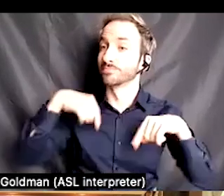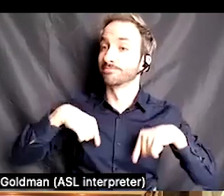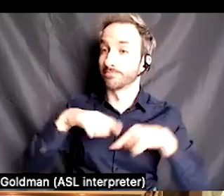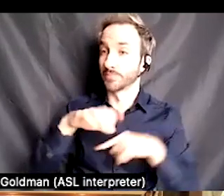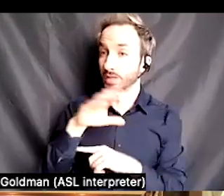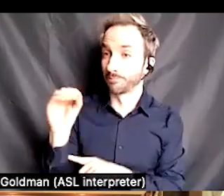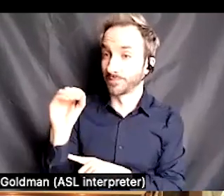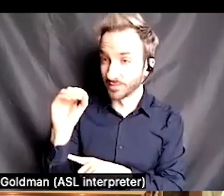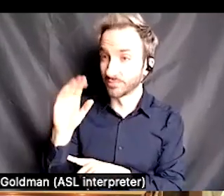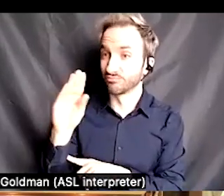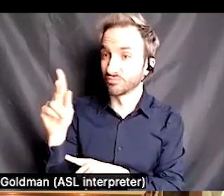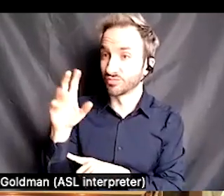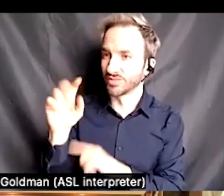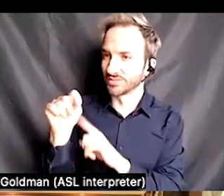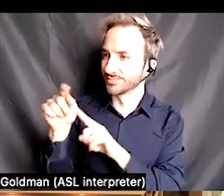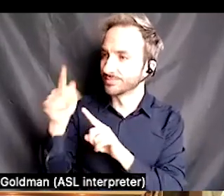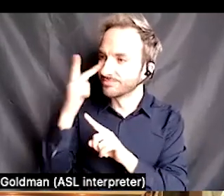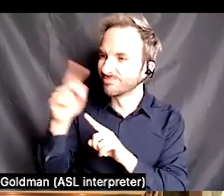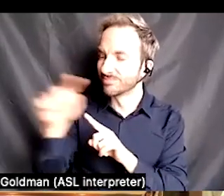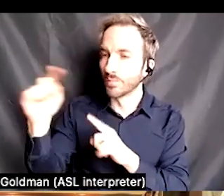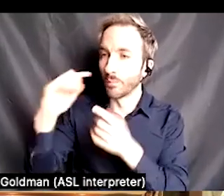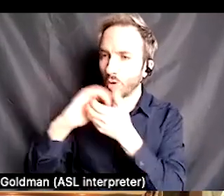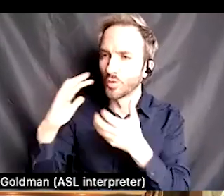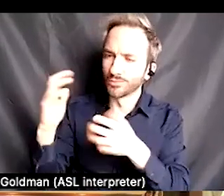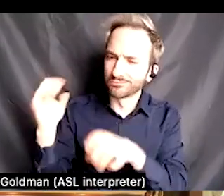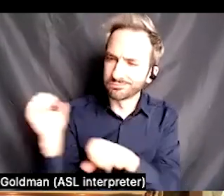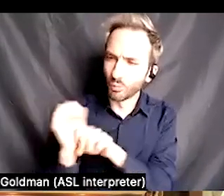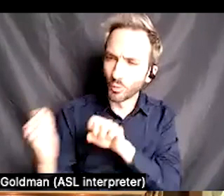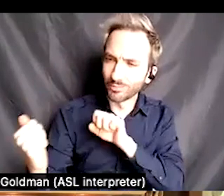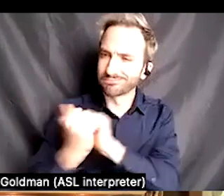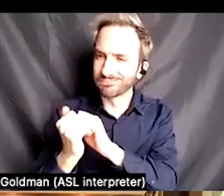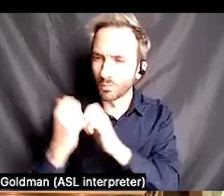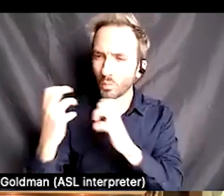in the industry as we move toward a framework that supports space-making, which ensures that